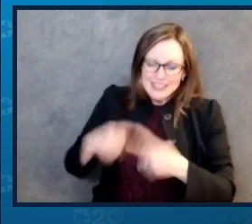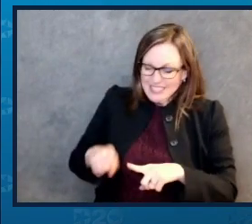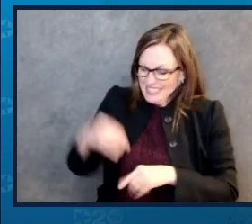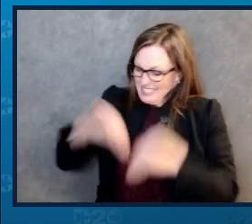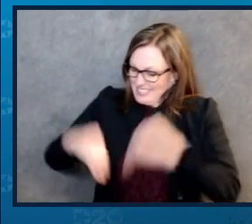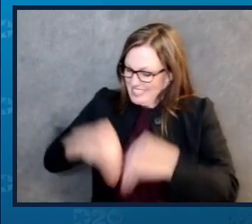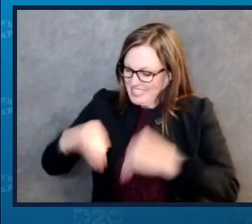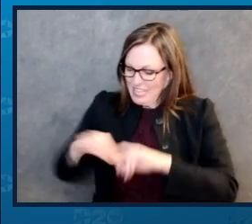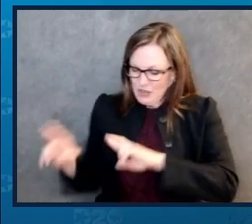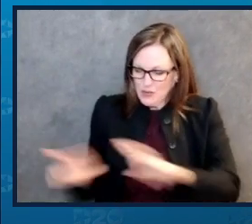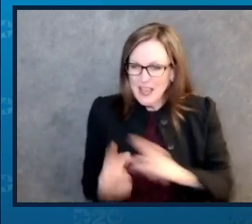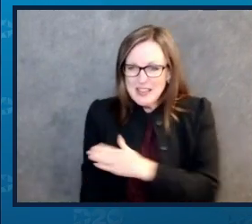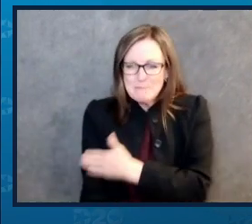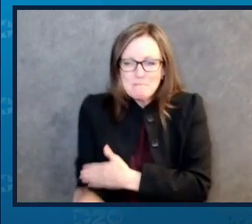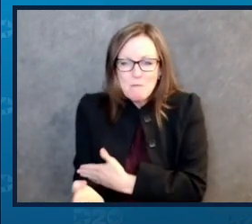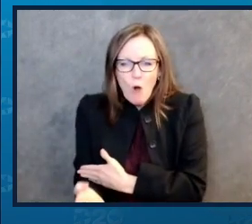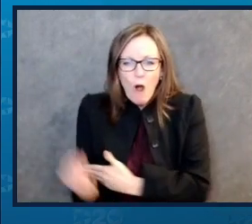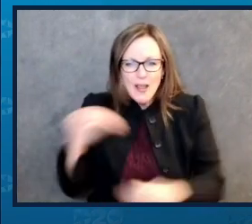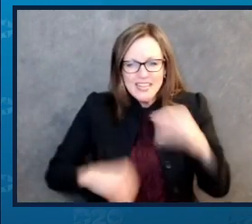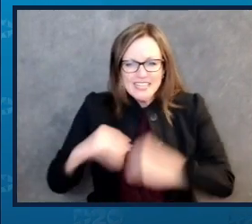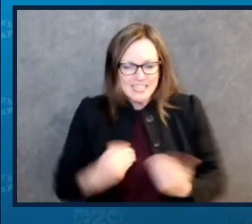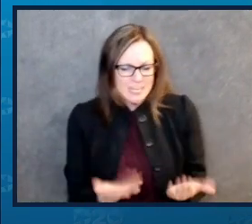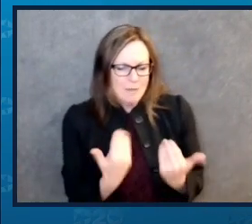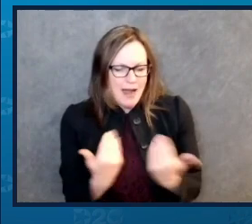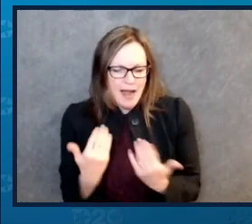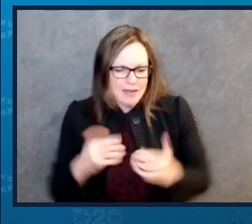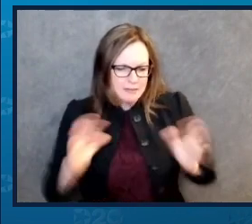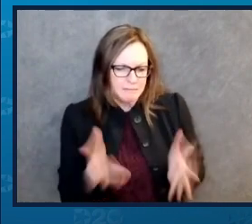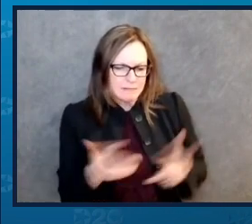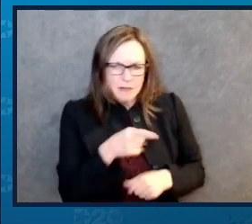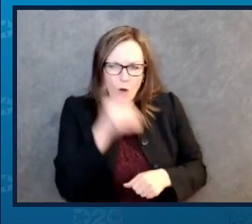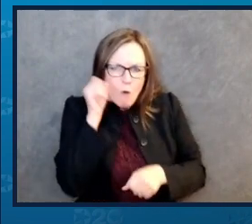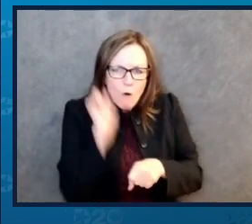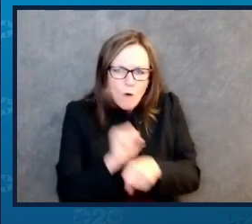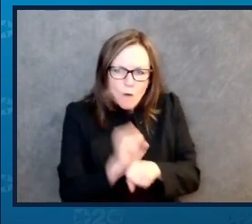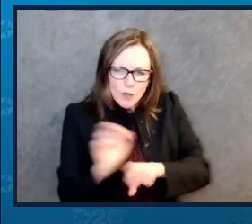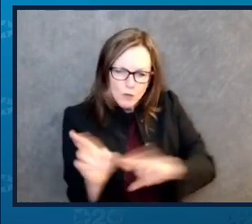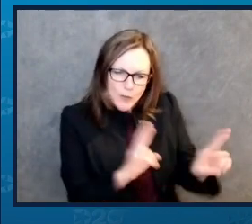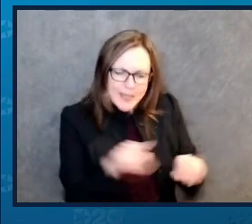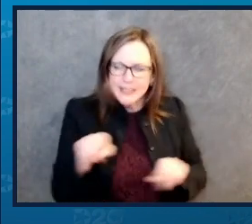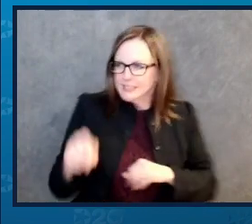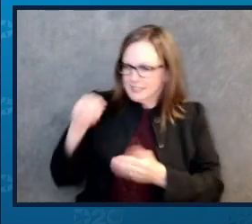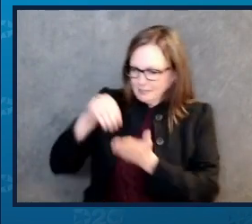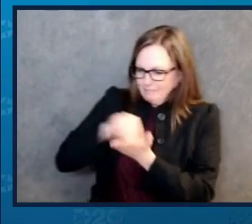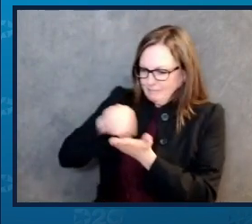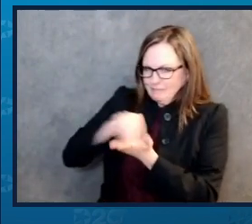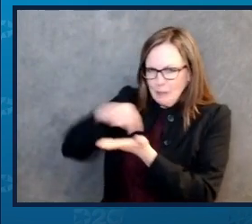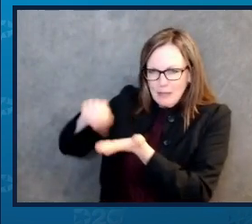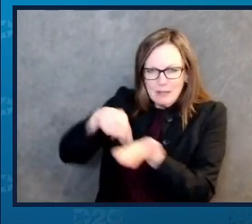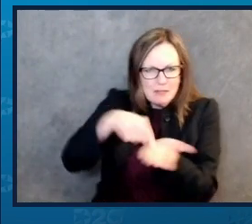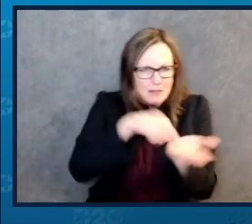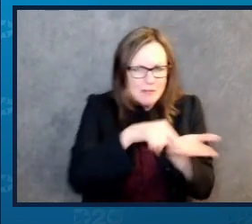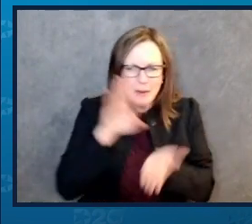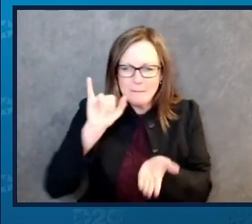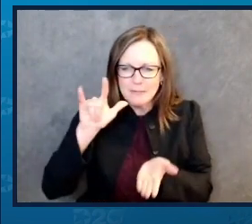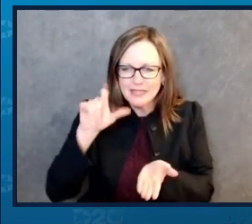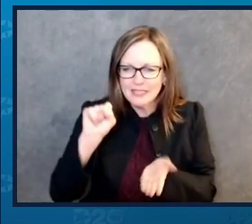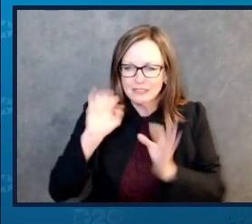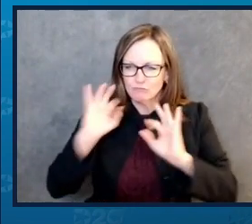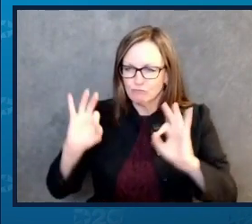HELPING WITH US HOMEWORK A AT THE KITCHEN TABLE AND TAKING US